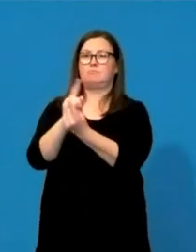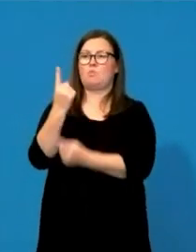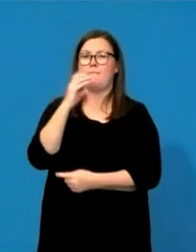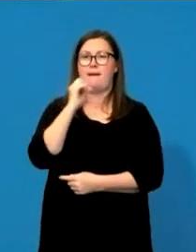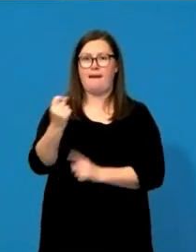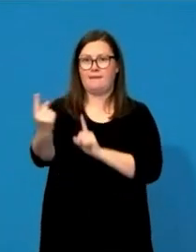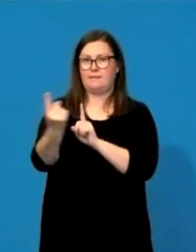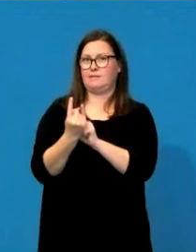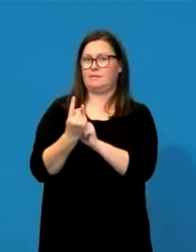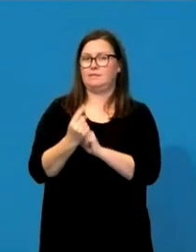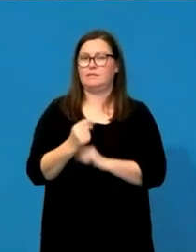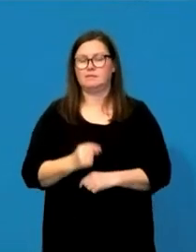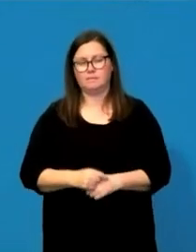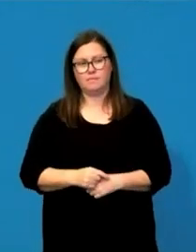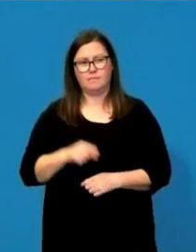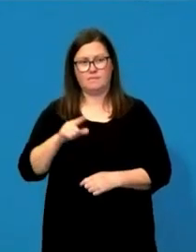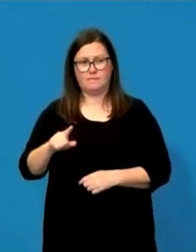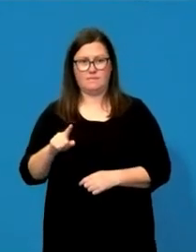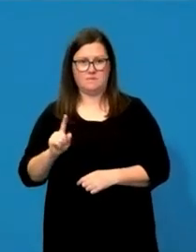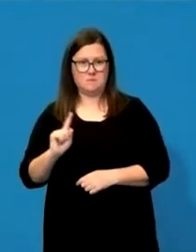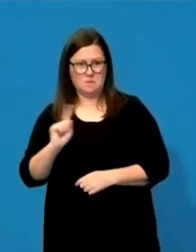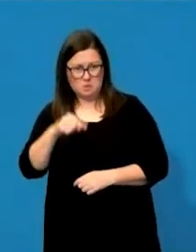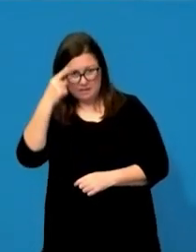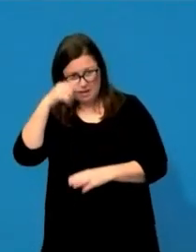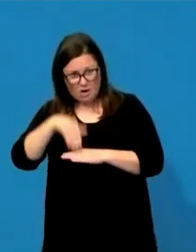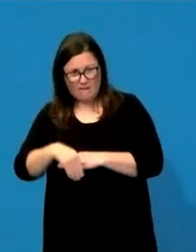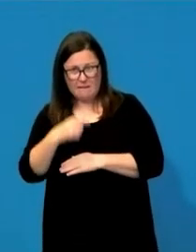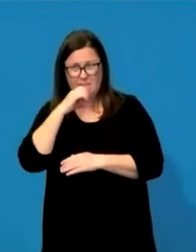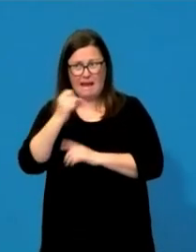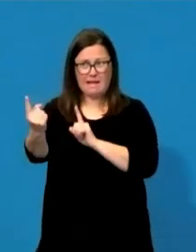And how did you feel about that, sitting down with a man talking? I didn't feel comfortable.